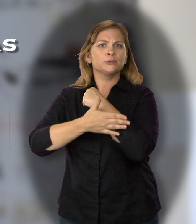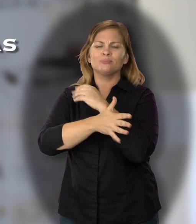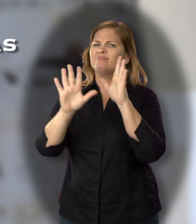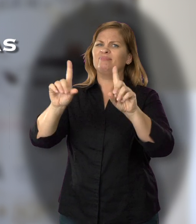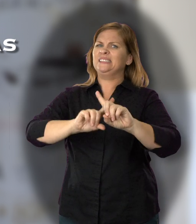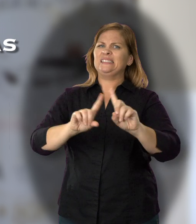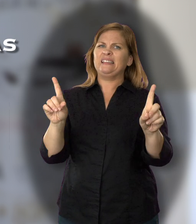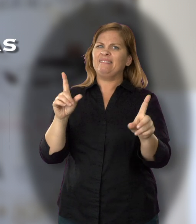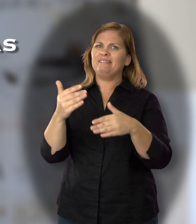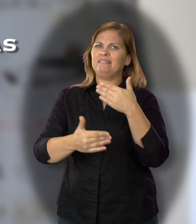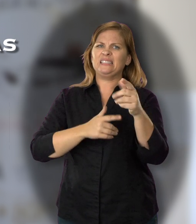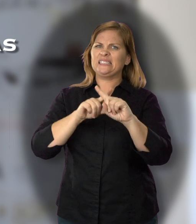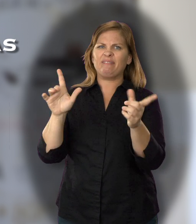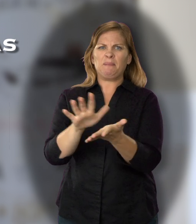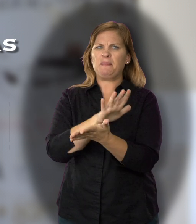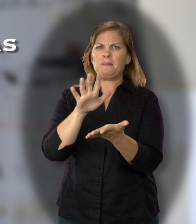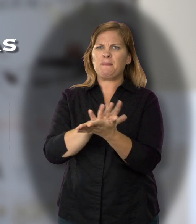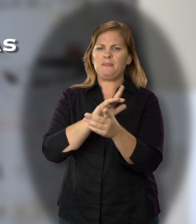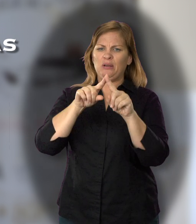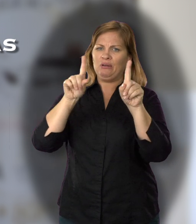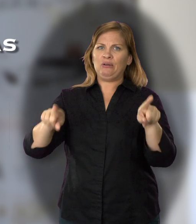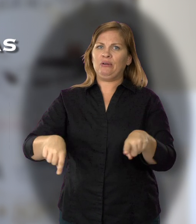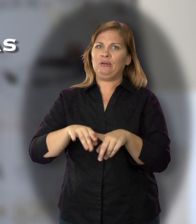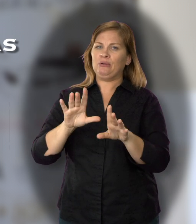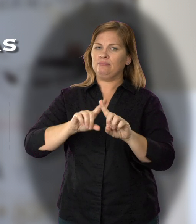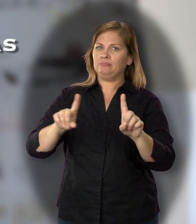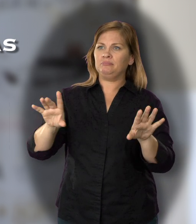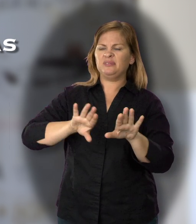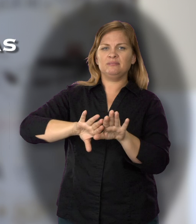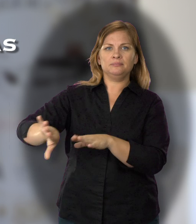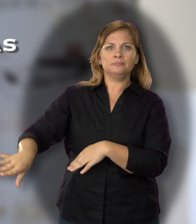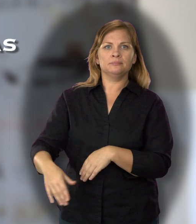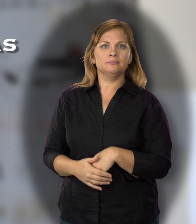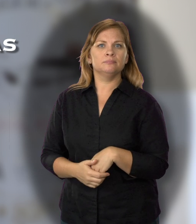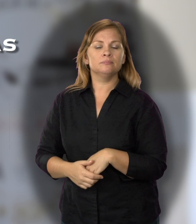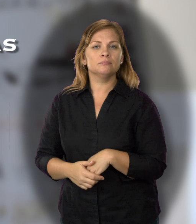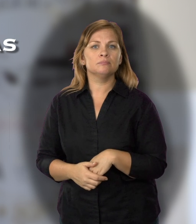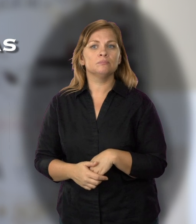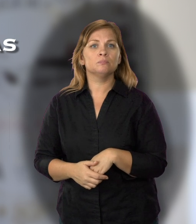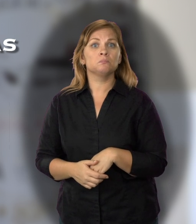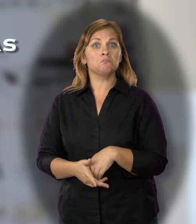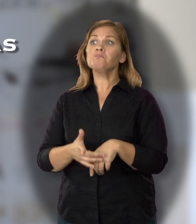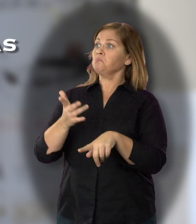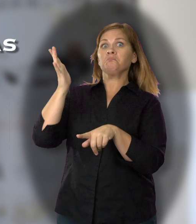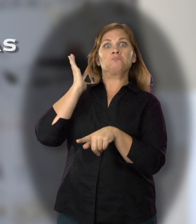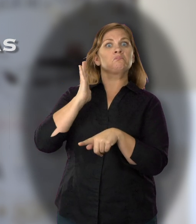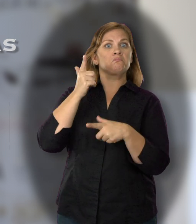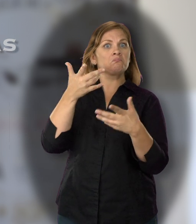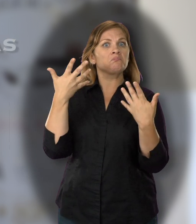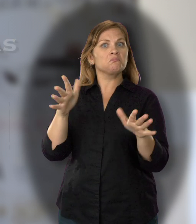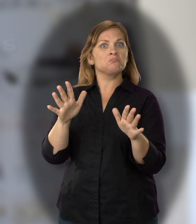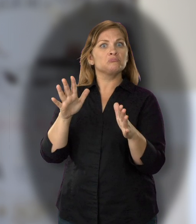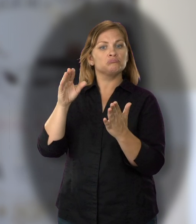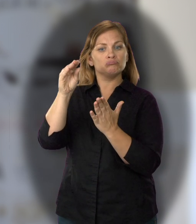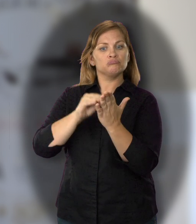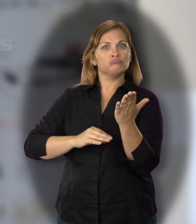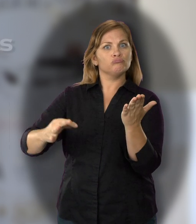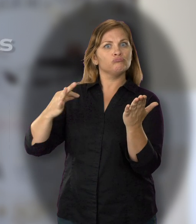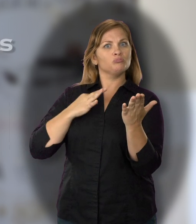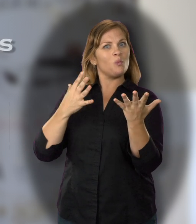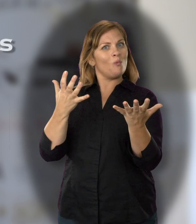and you need to use a different form.